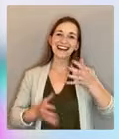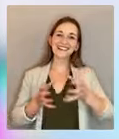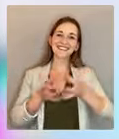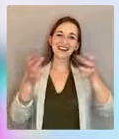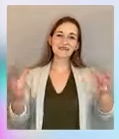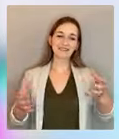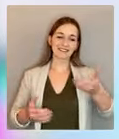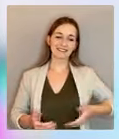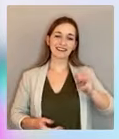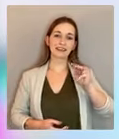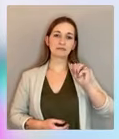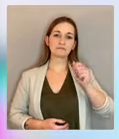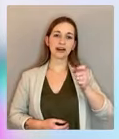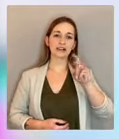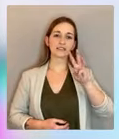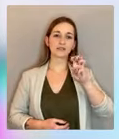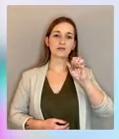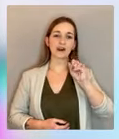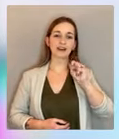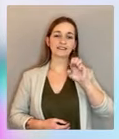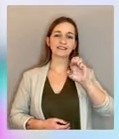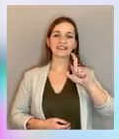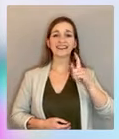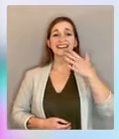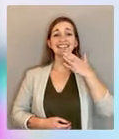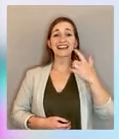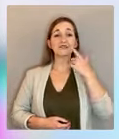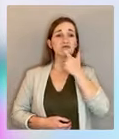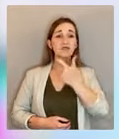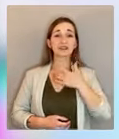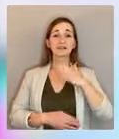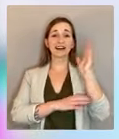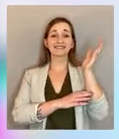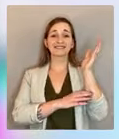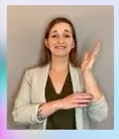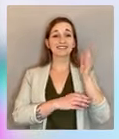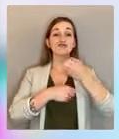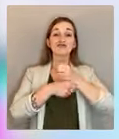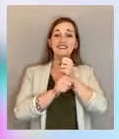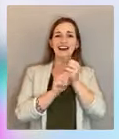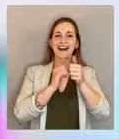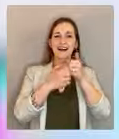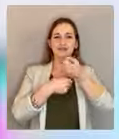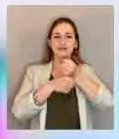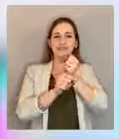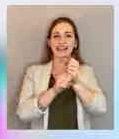Wonderful. Thank you so much. My name is Max Weisel, and thank you for coming to my talk